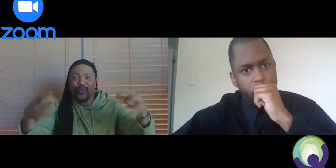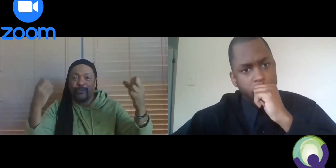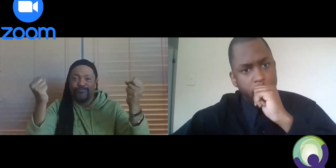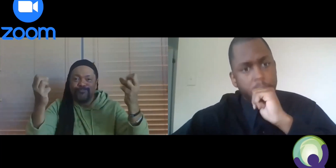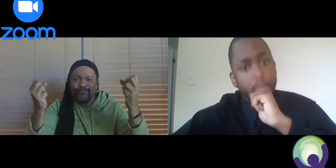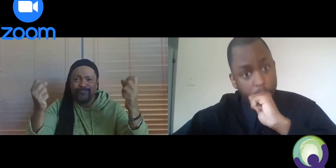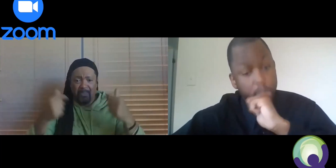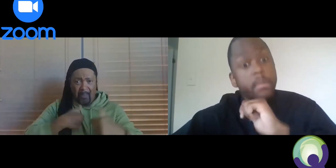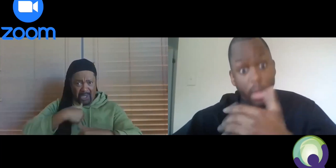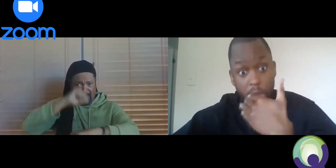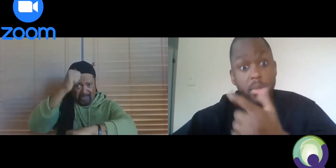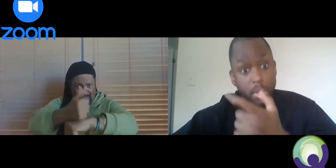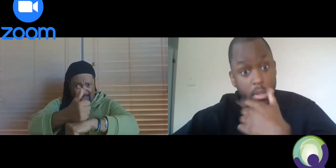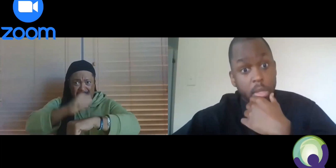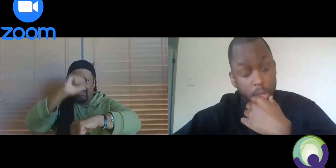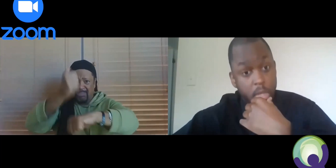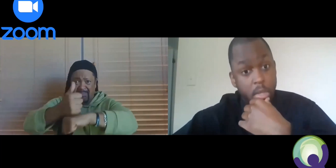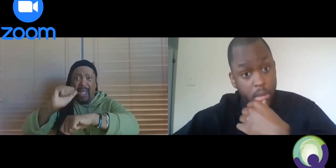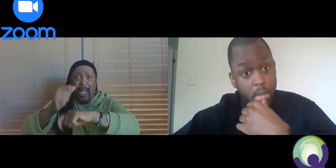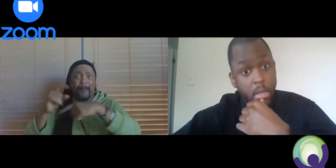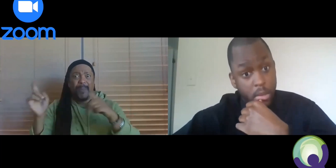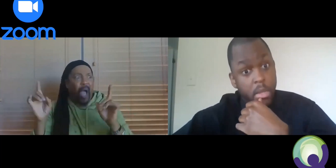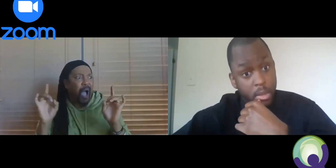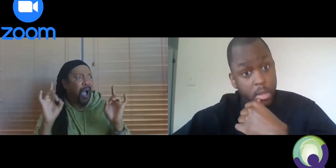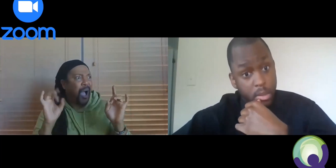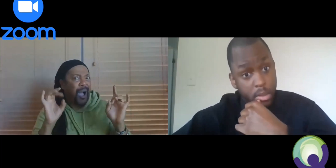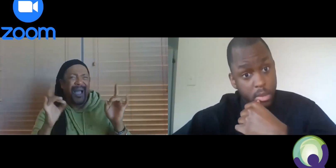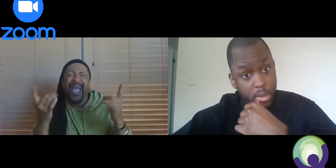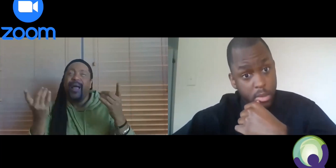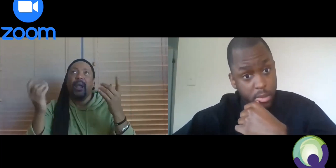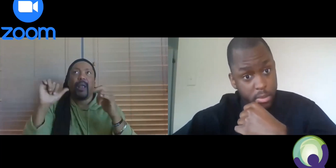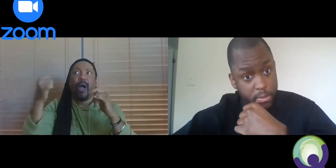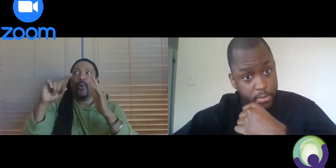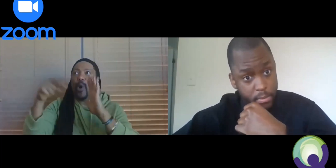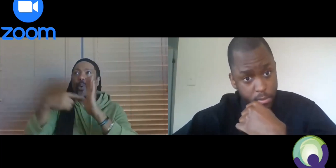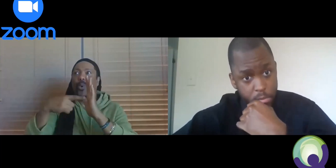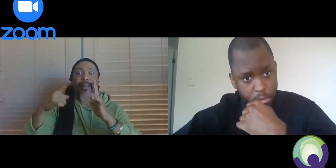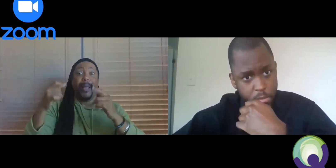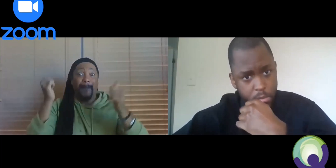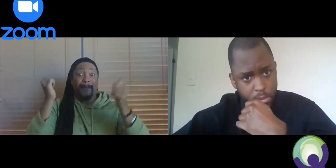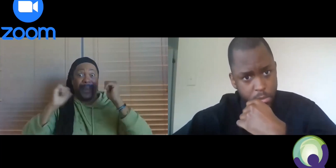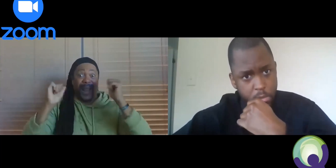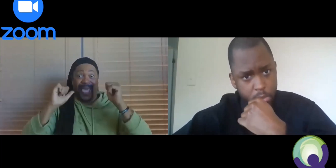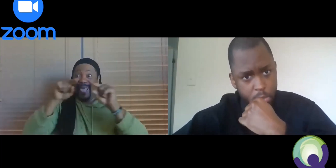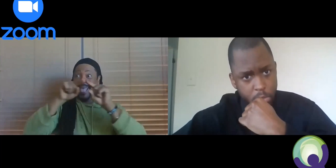in sign language. I would set this up and establish that and people were astonished.